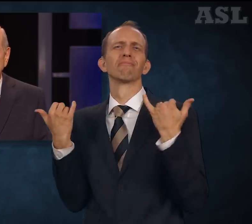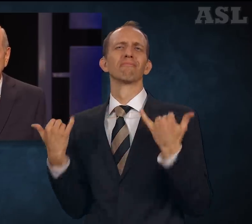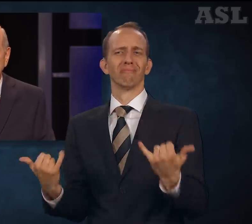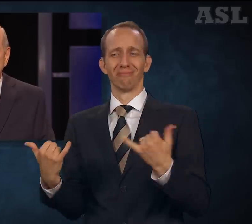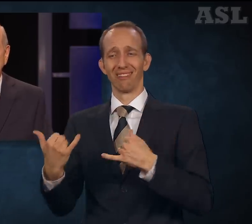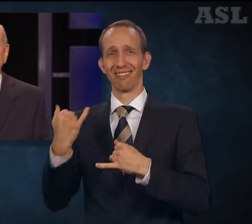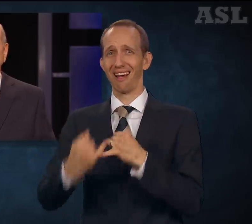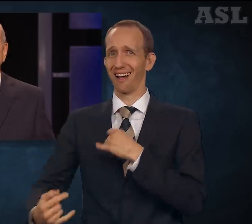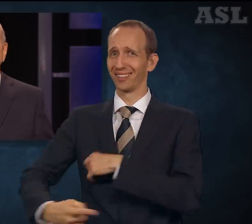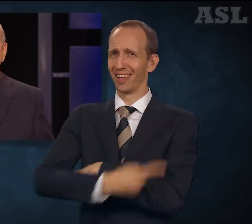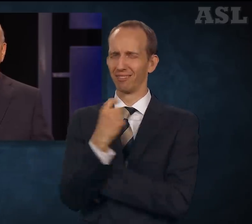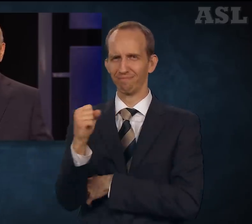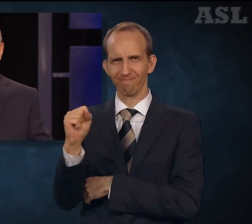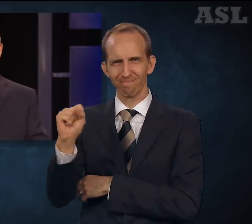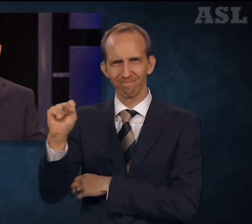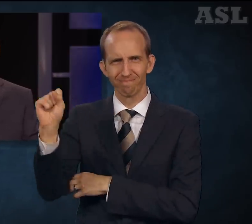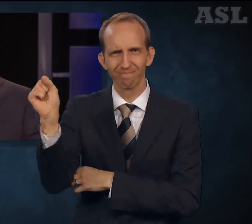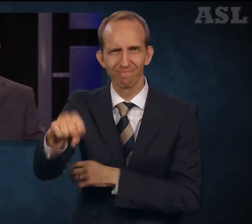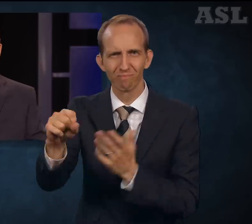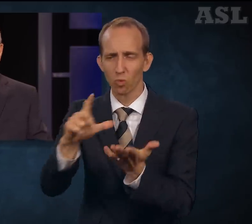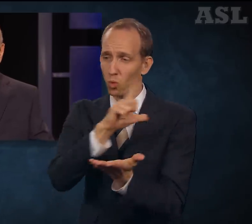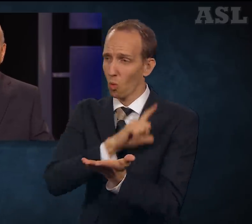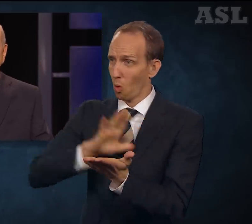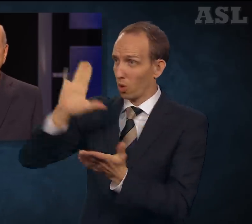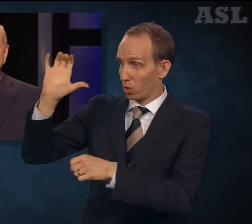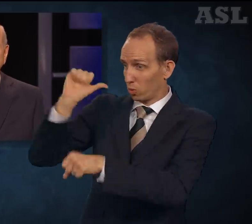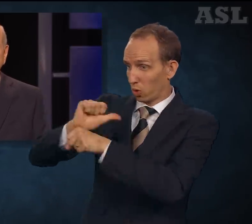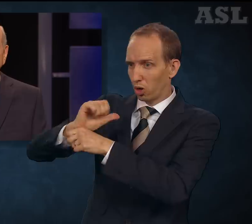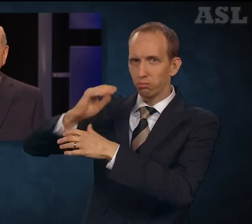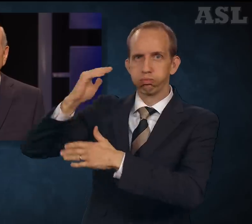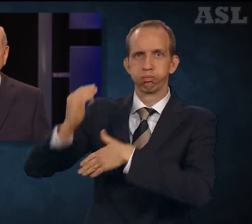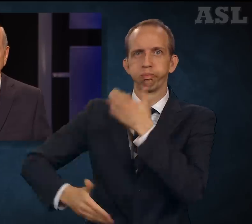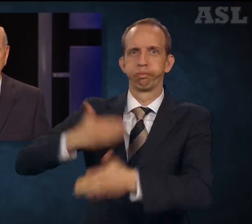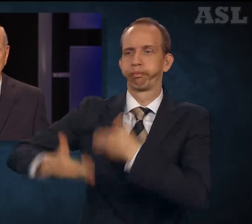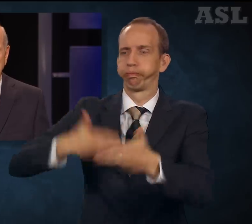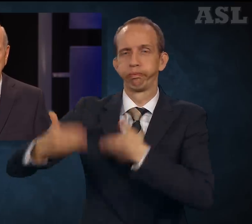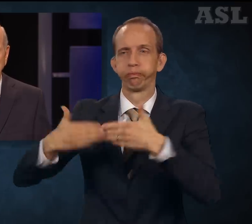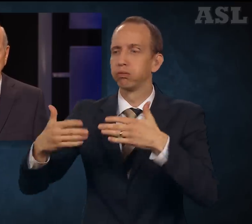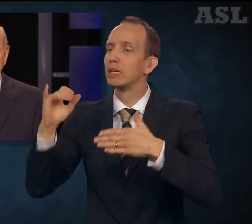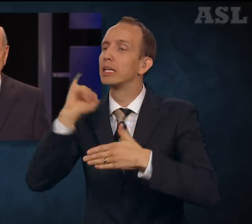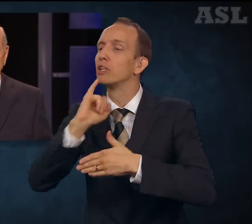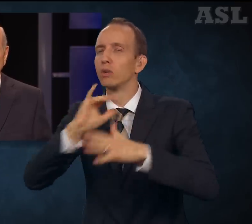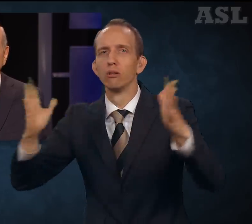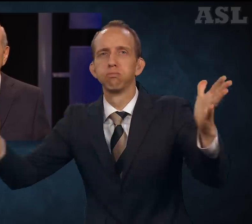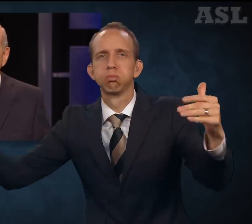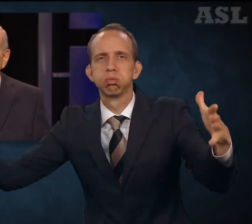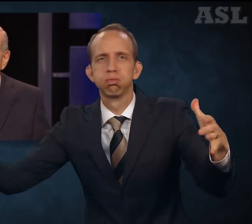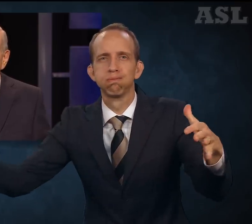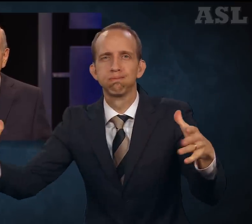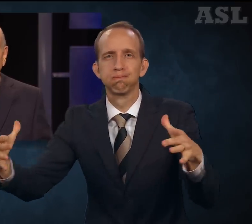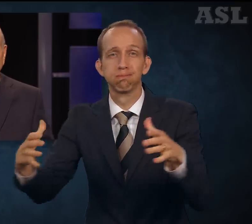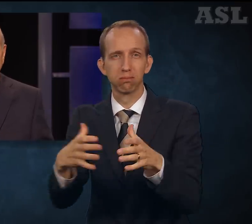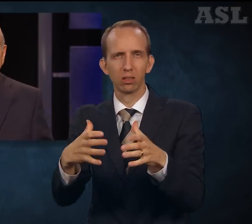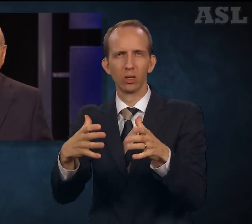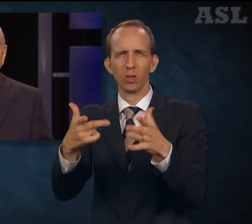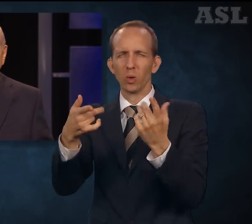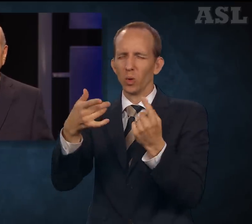LATTER DAYS, AND THE LORD IS HASTENING HIS WORK TO GATHER ISRAEL. THAT GATHERING IS THE MOST